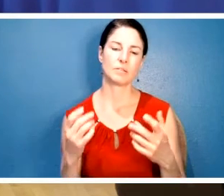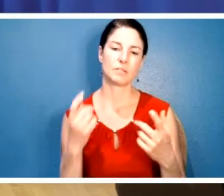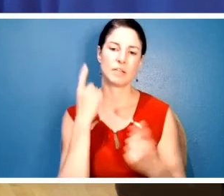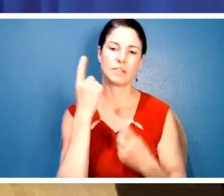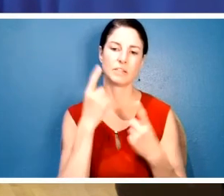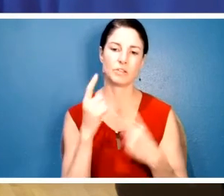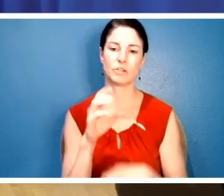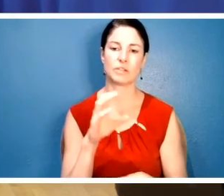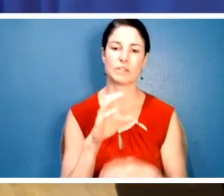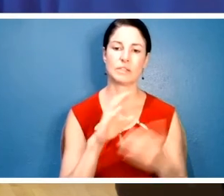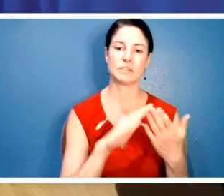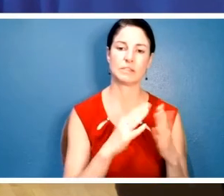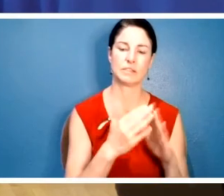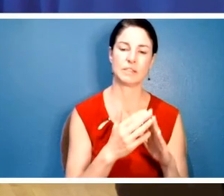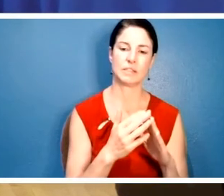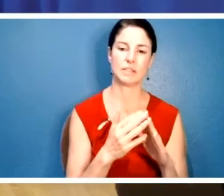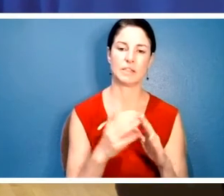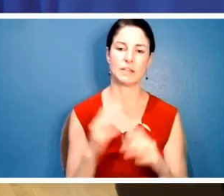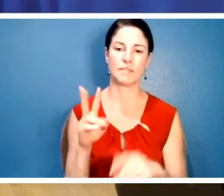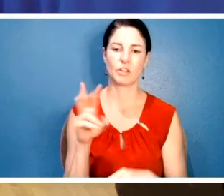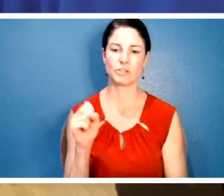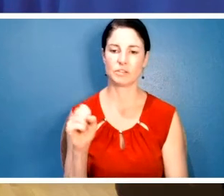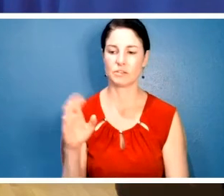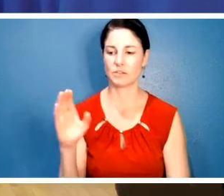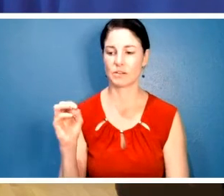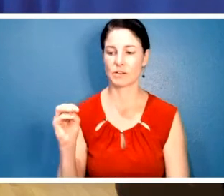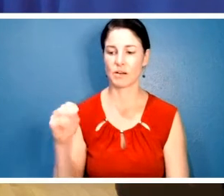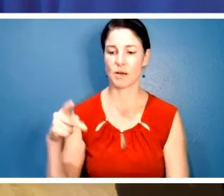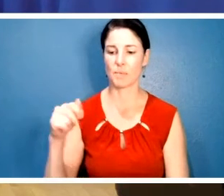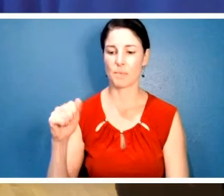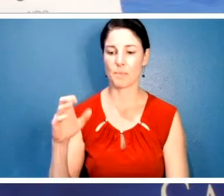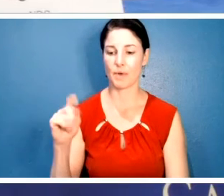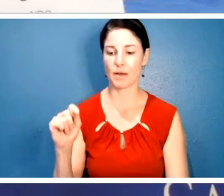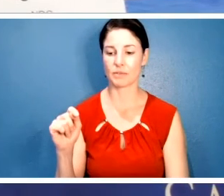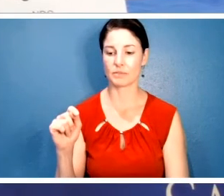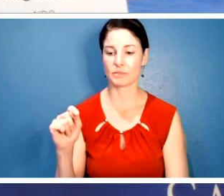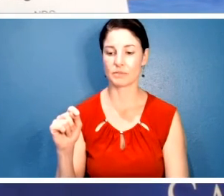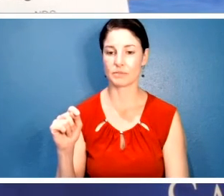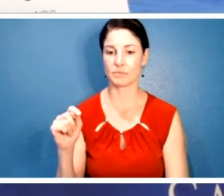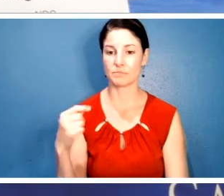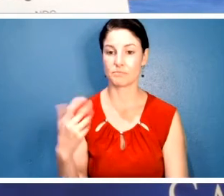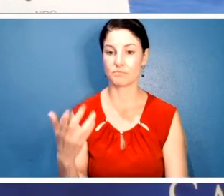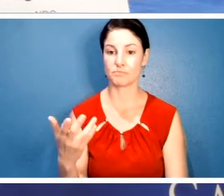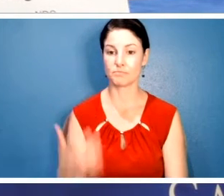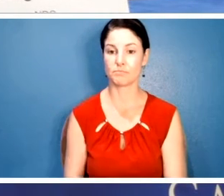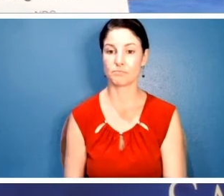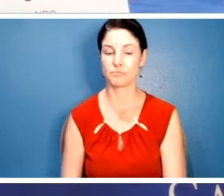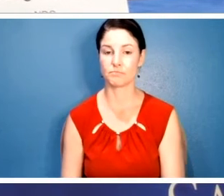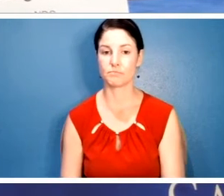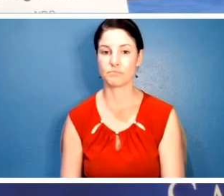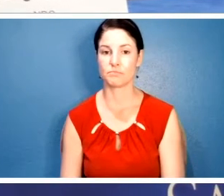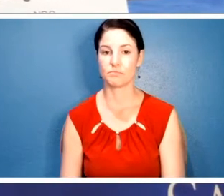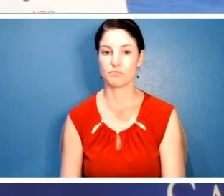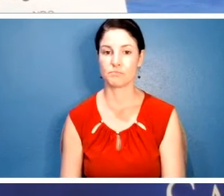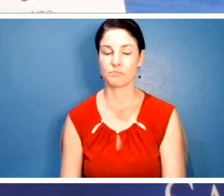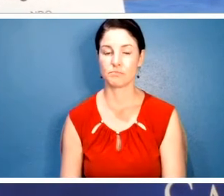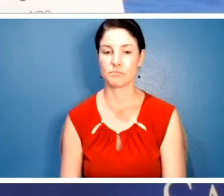SacGov: The the order in which we are to consider the criteria is is the order that I listed them on that slide.